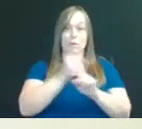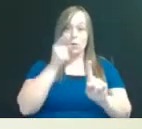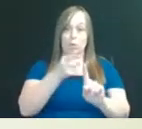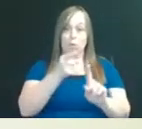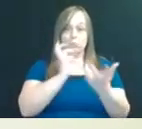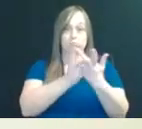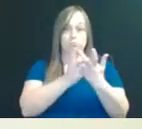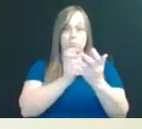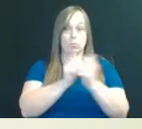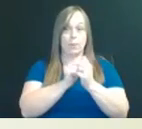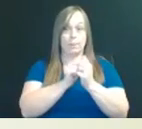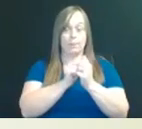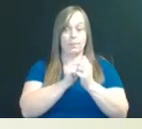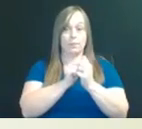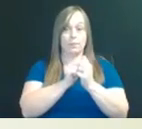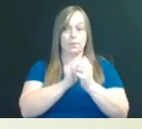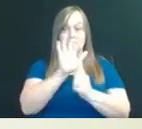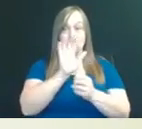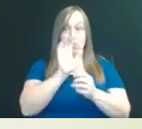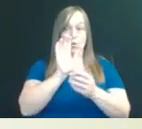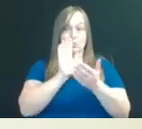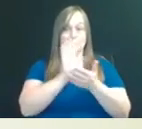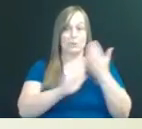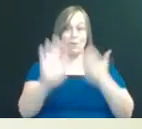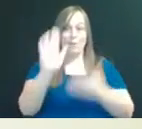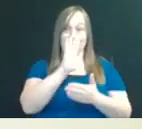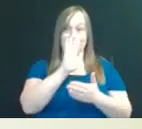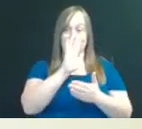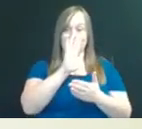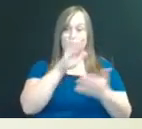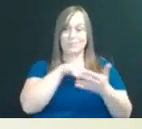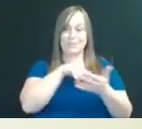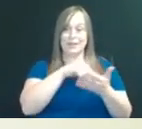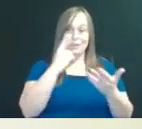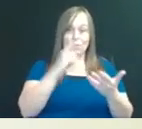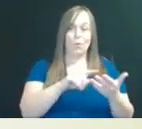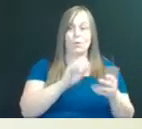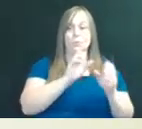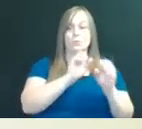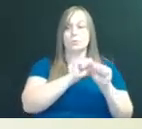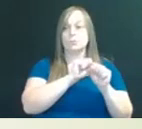links back to what you're going to school for. So if you go into school for social work, for example,